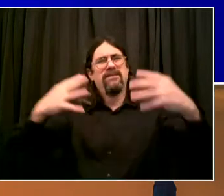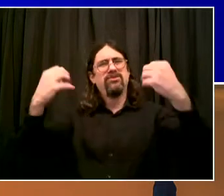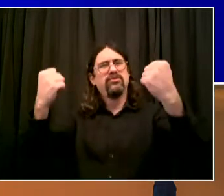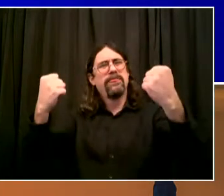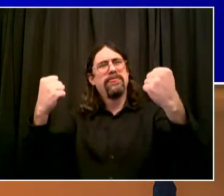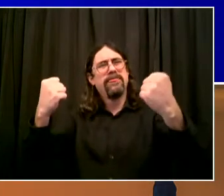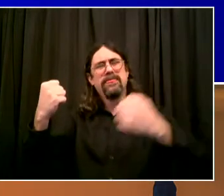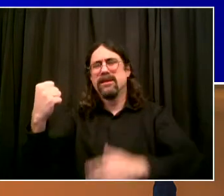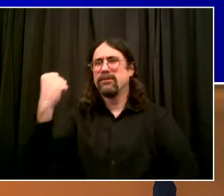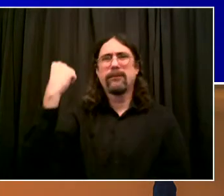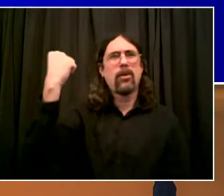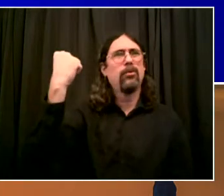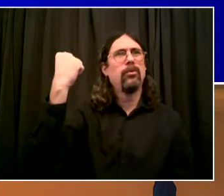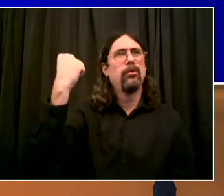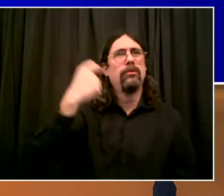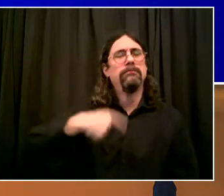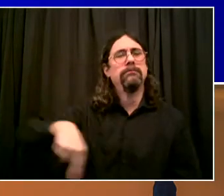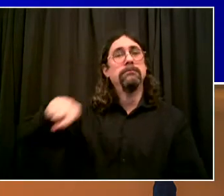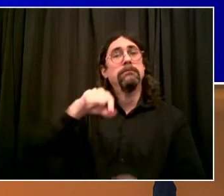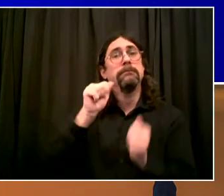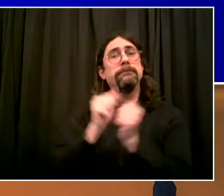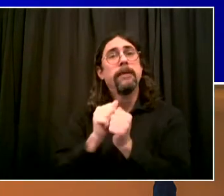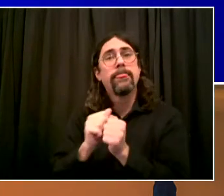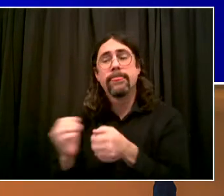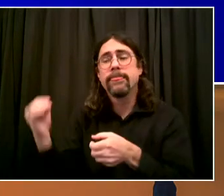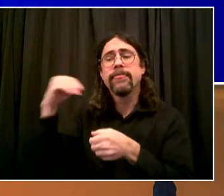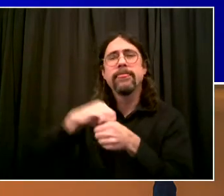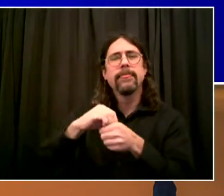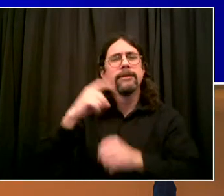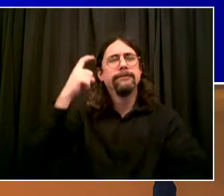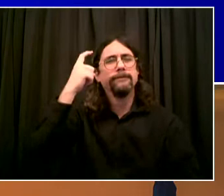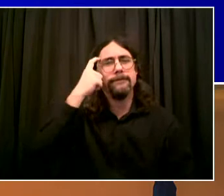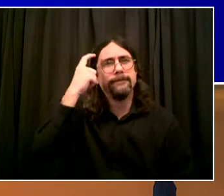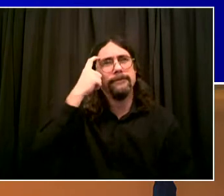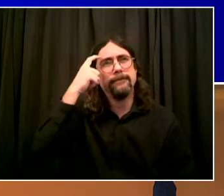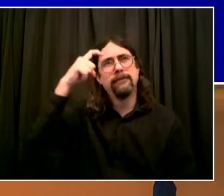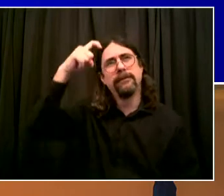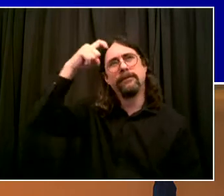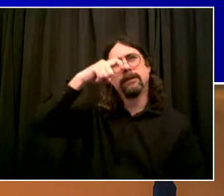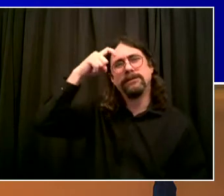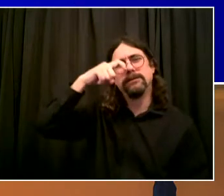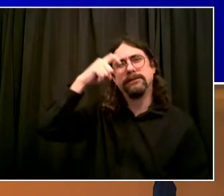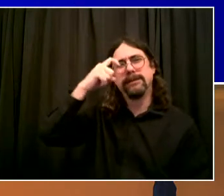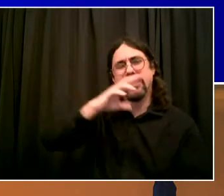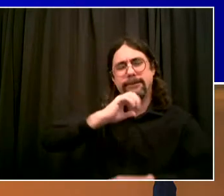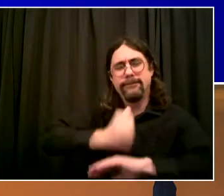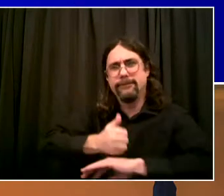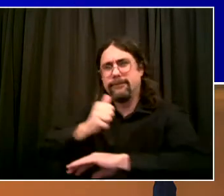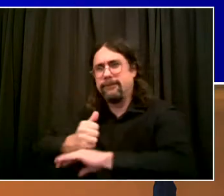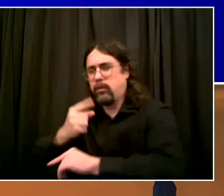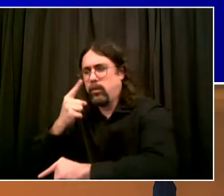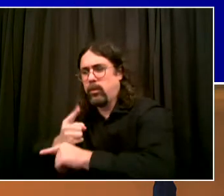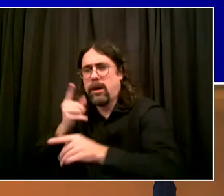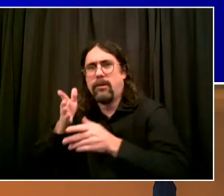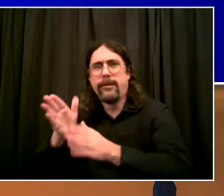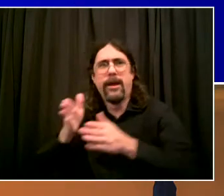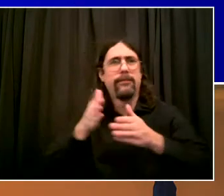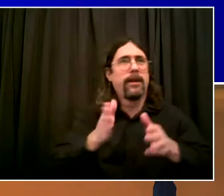WE USE THE STRENGTHEN THE POWER OF THE CITY TO MOVE FORWARD AND DO IT IN A SMARTER AND BETTER WAY. THHAT IS WHAT A RECOVERY FOR ALL OF US MEAN. I'M M GOINNG TO TALK ABOUT